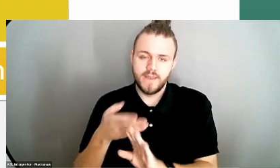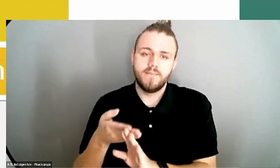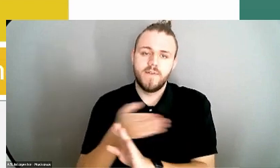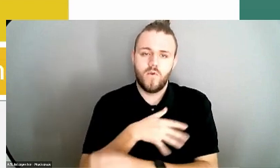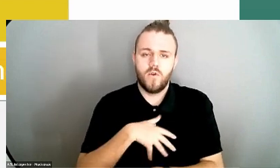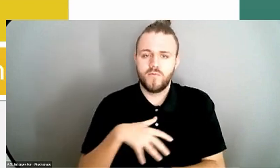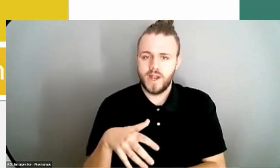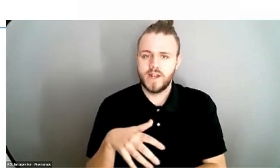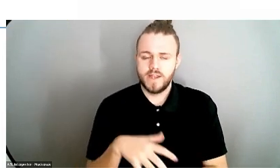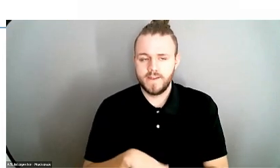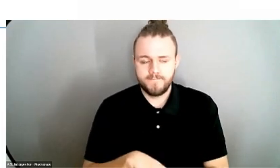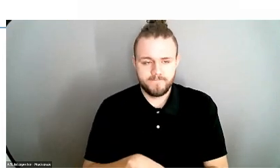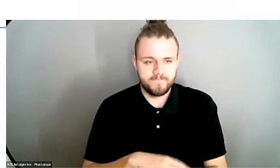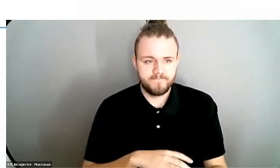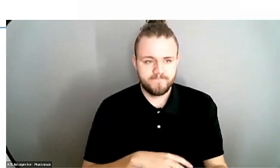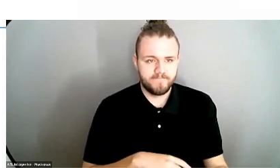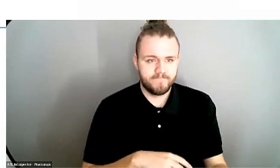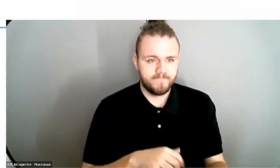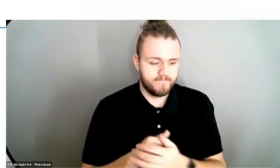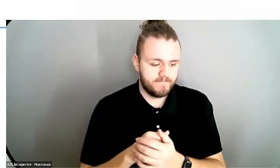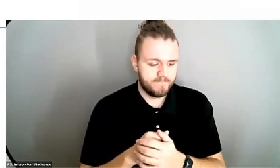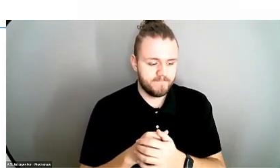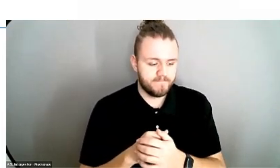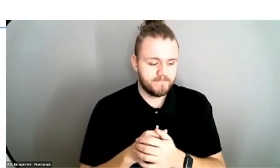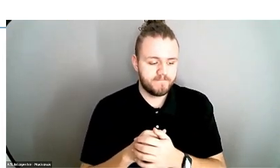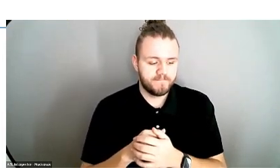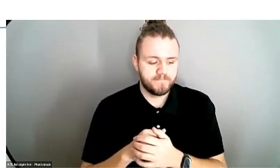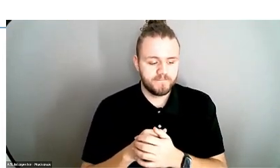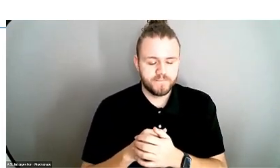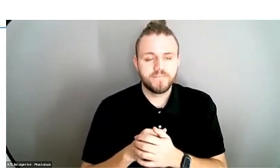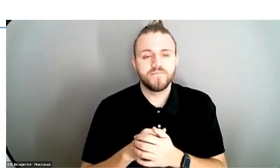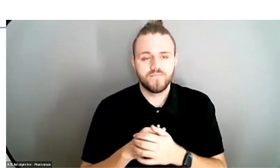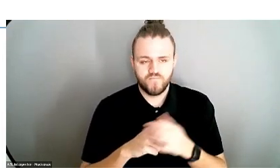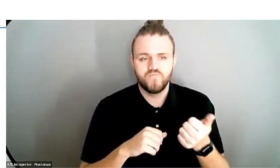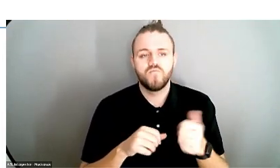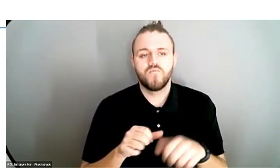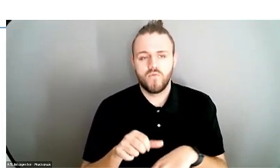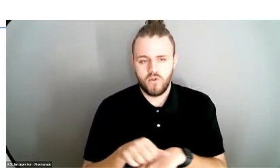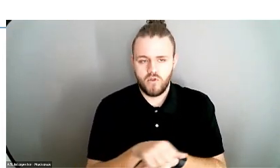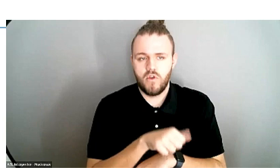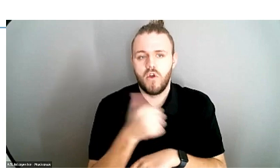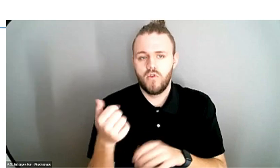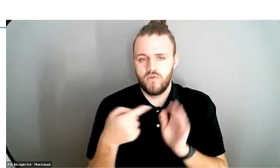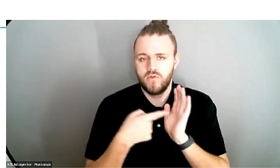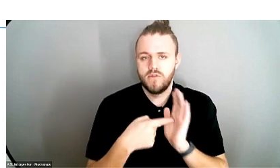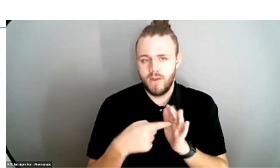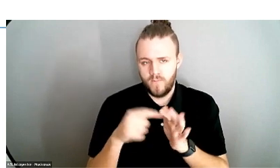Next slide. This was again, a young woman who was a patient of